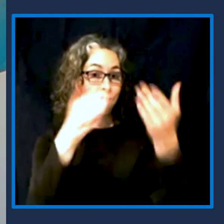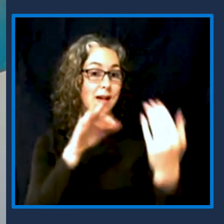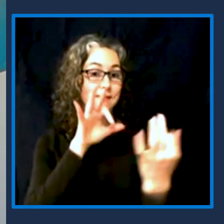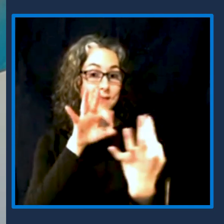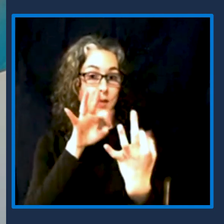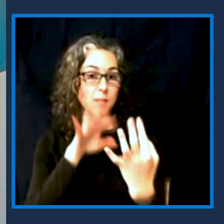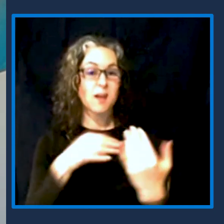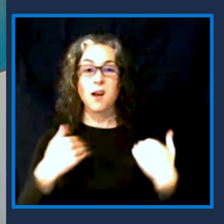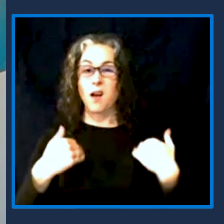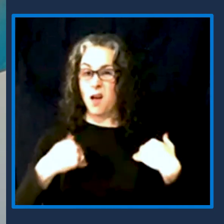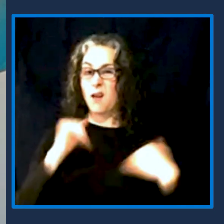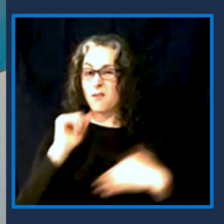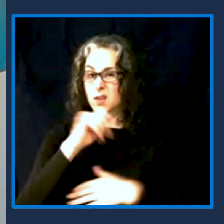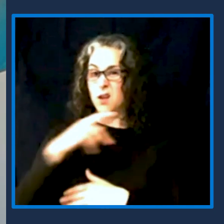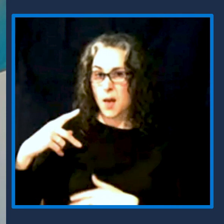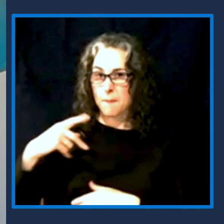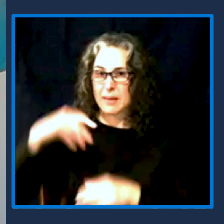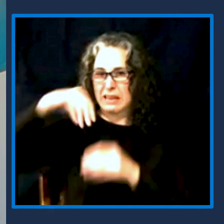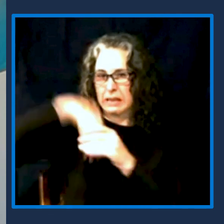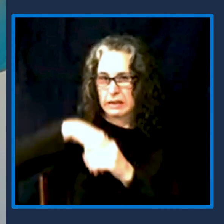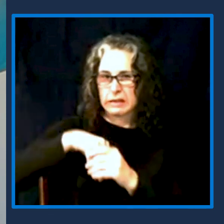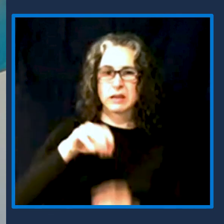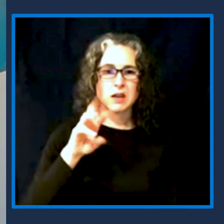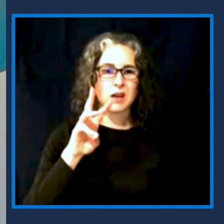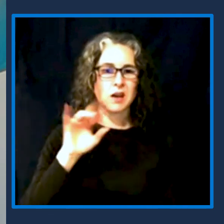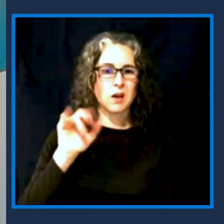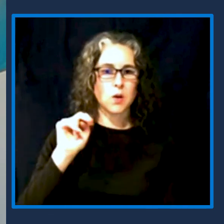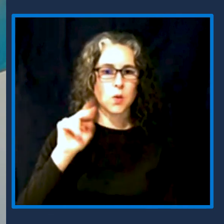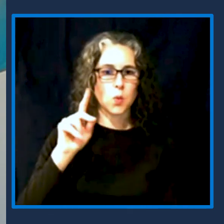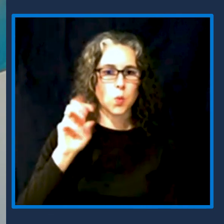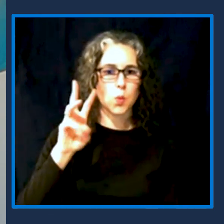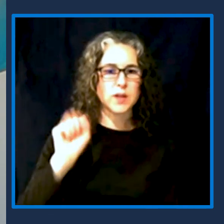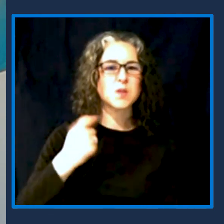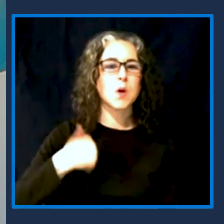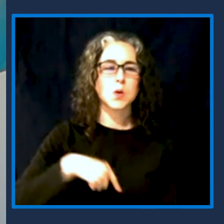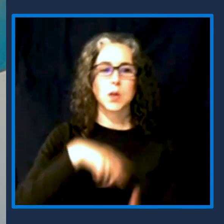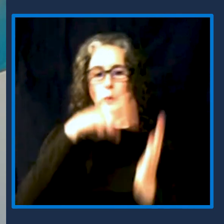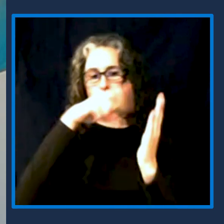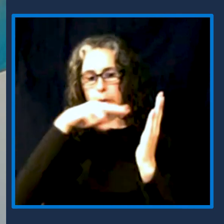app that's built into windows and we are able to read the feedback that comes right through there